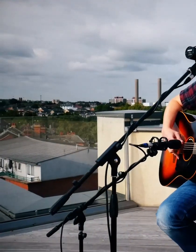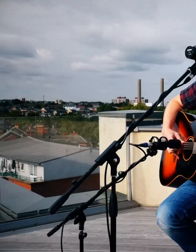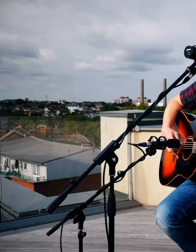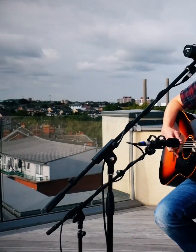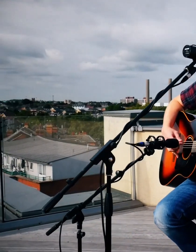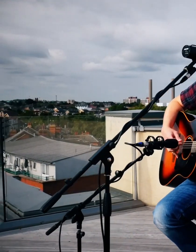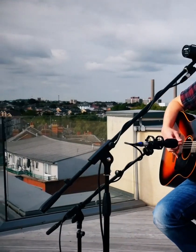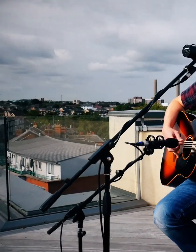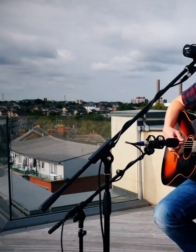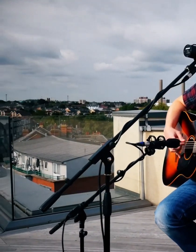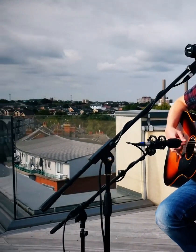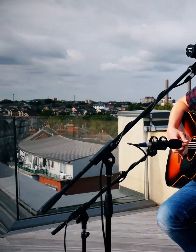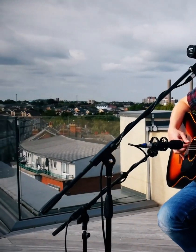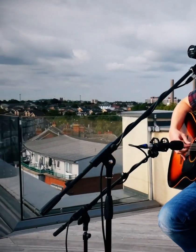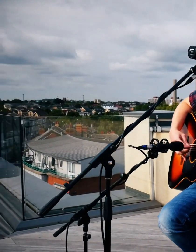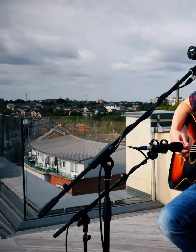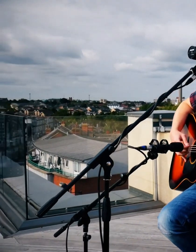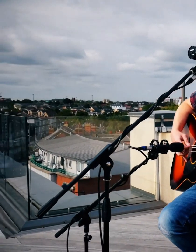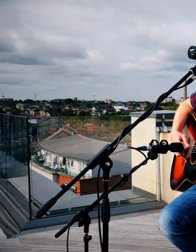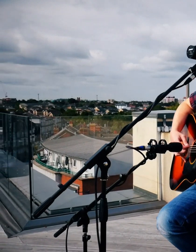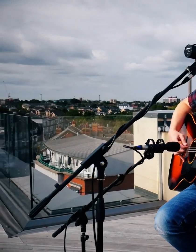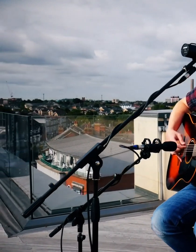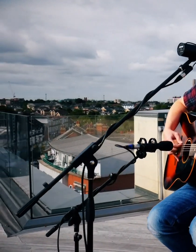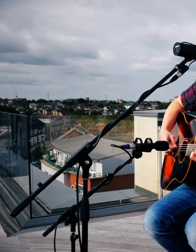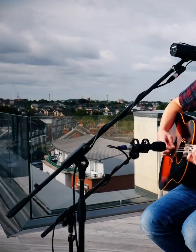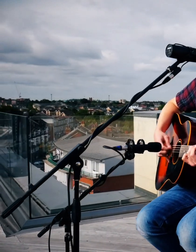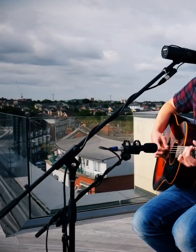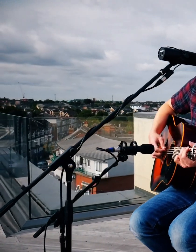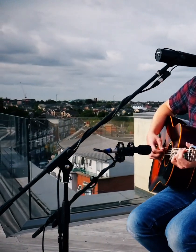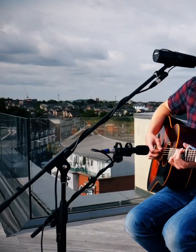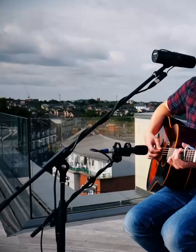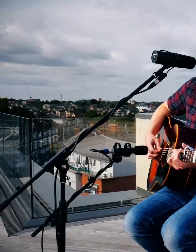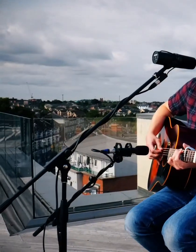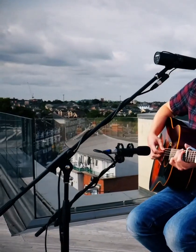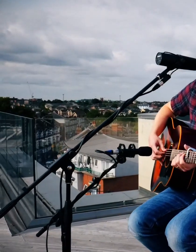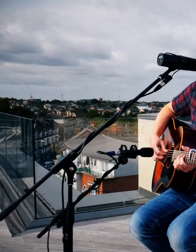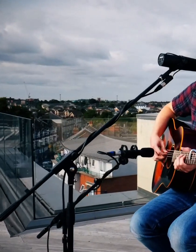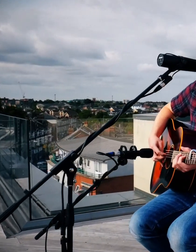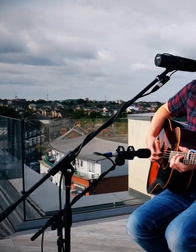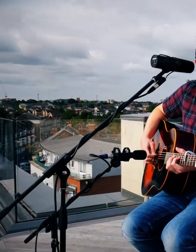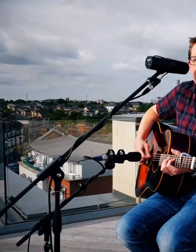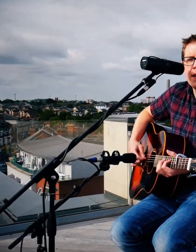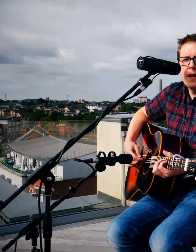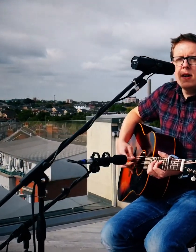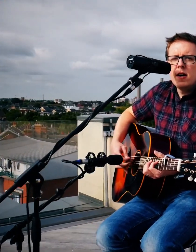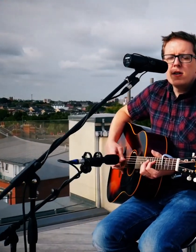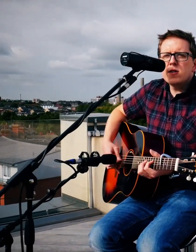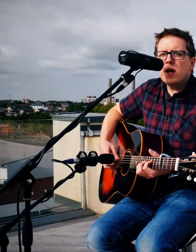When everything seems lost You can mend the cracks with gold